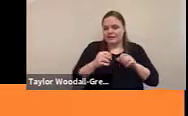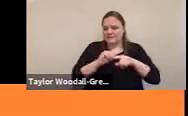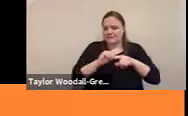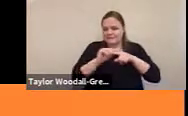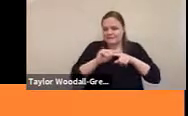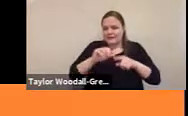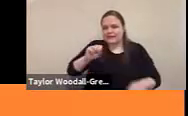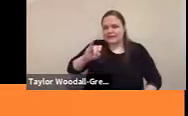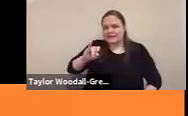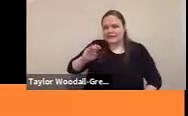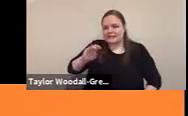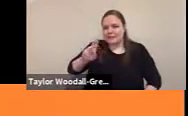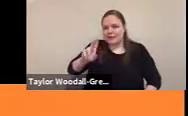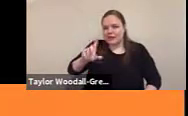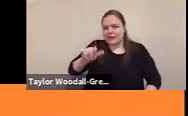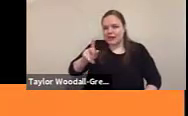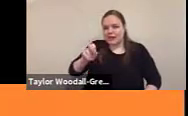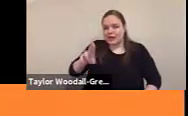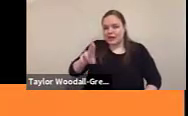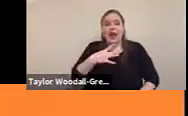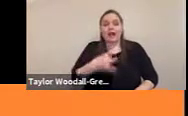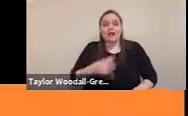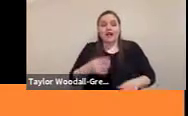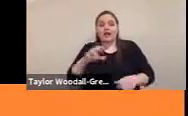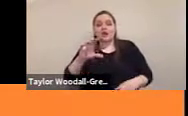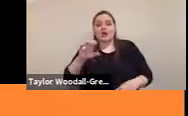I like the Coblis-Colorblindness Simulator, and here's that.